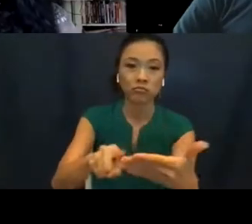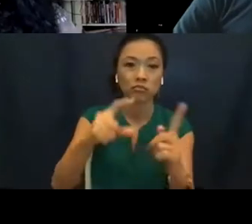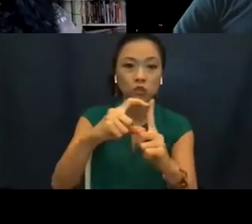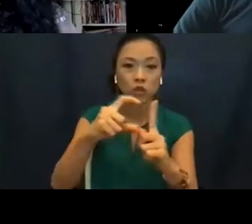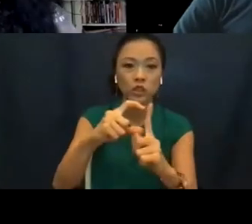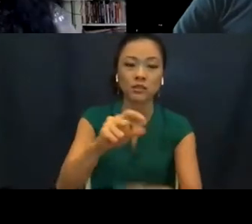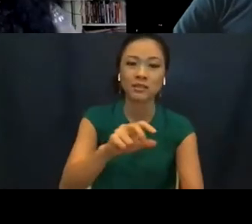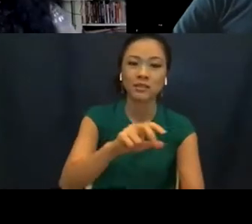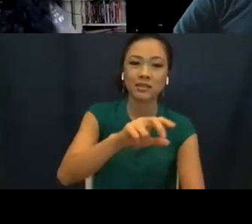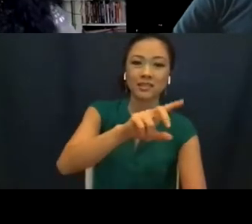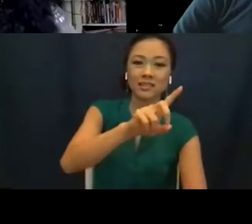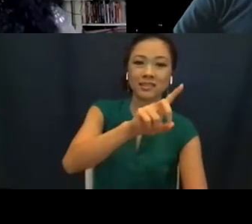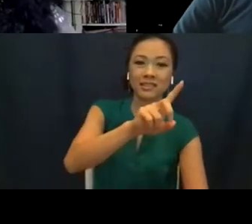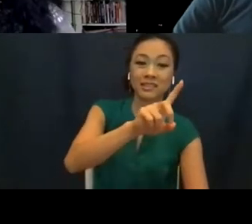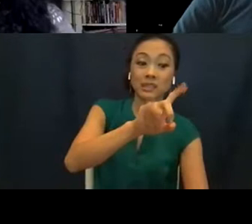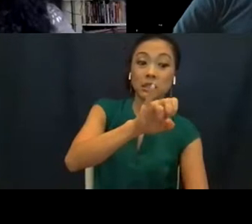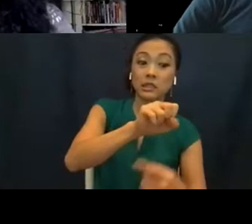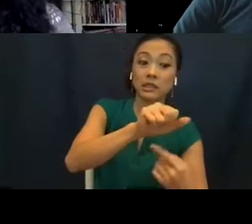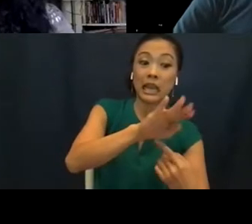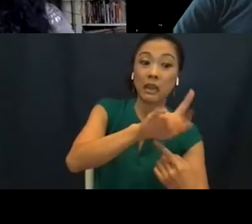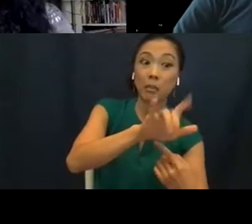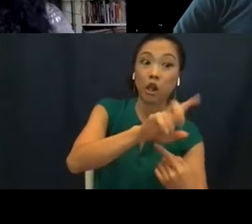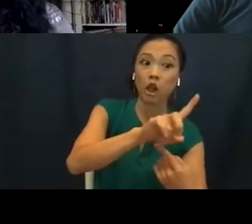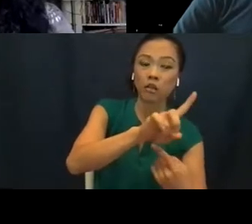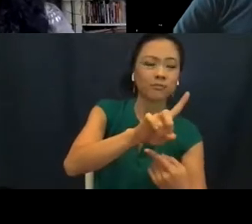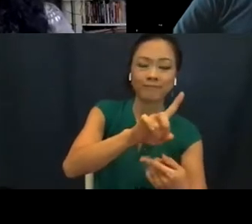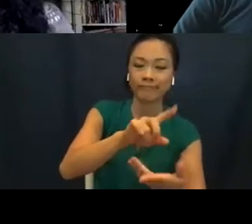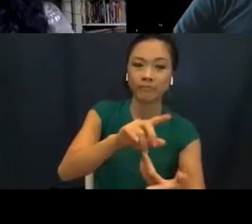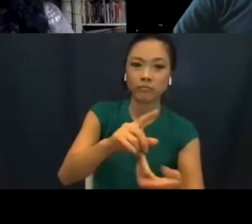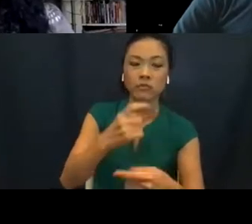you Facebook community for correcting our word choices here.